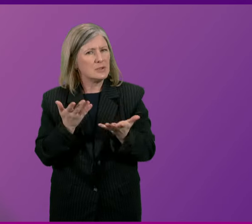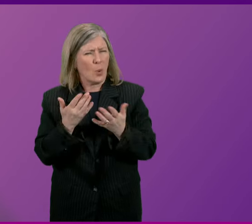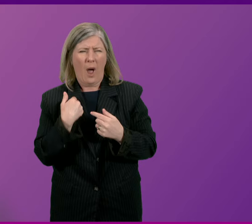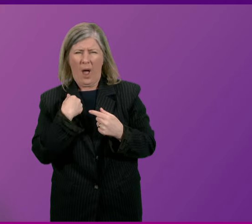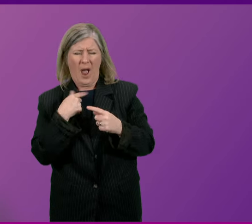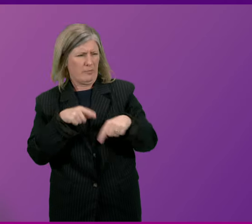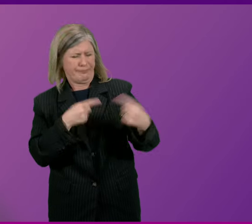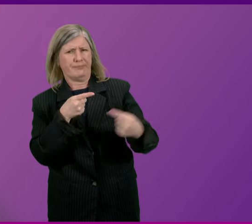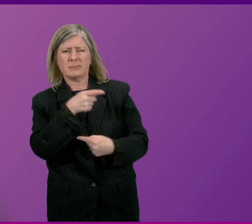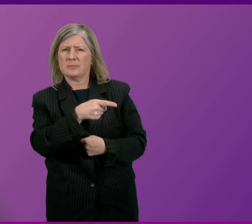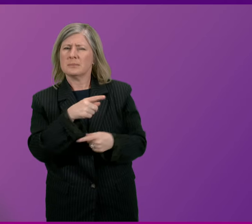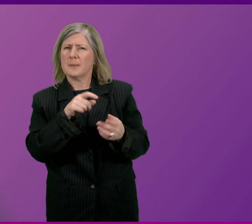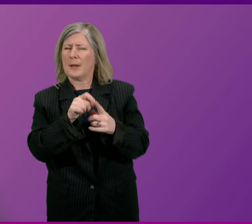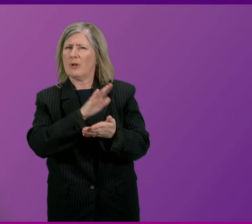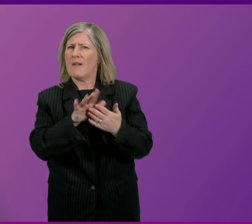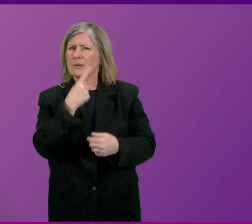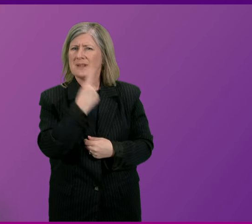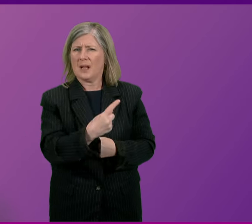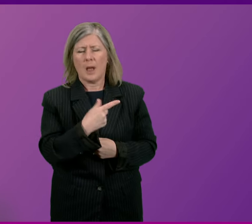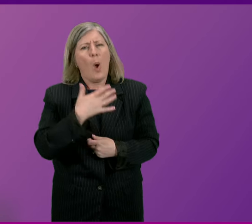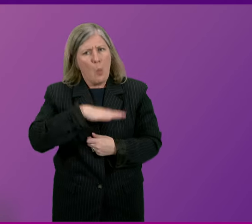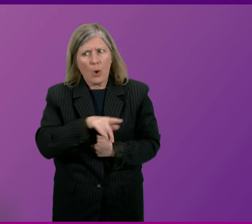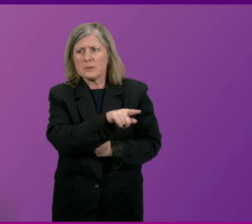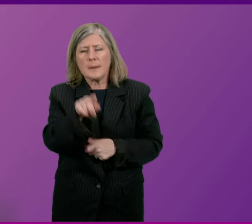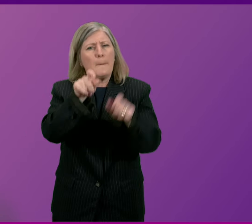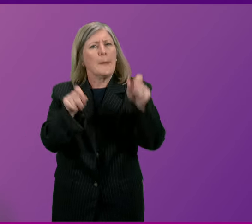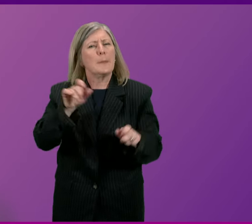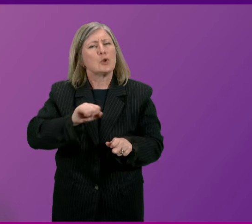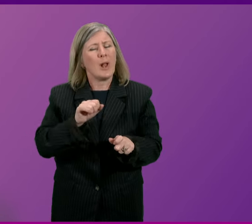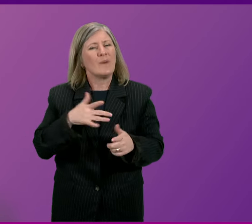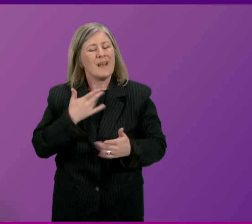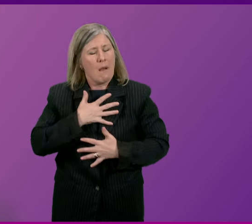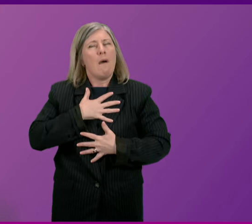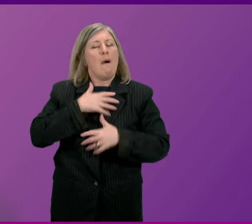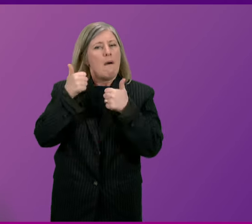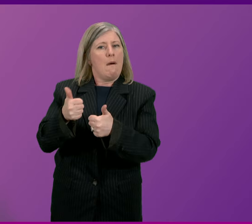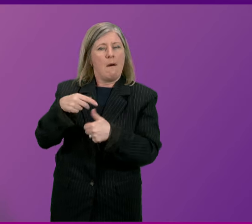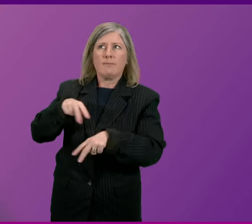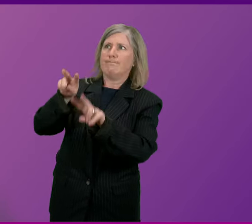want people in this country to be reassured by my leadership. When I say that I want to be the First